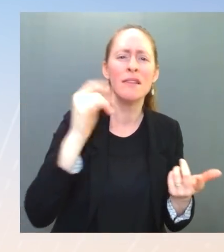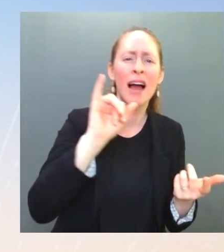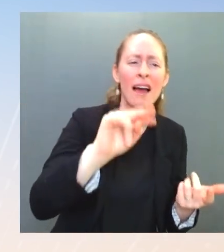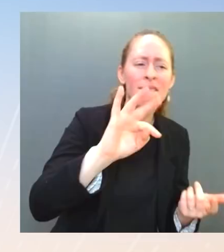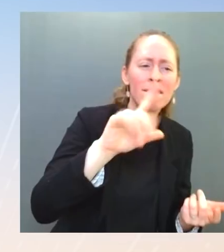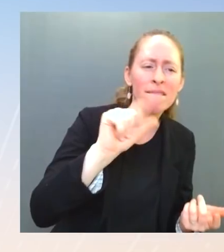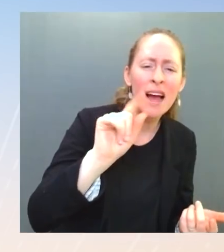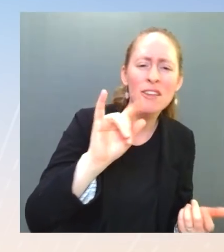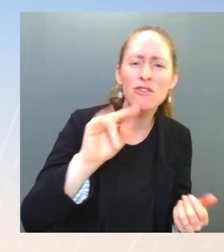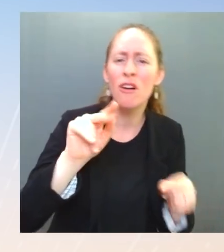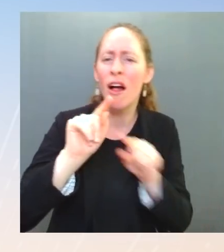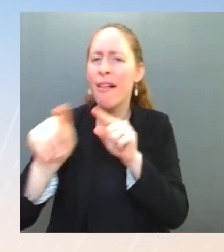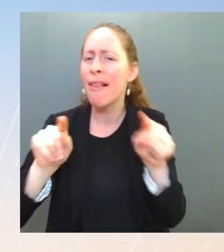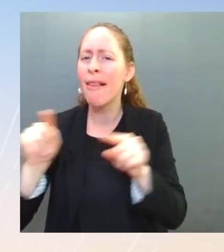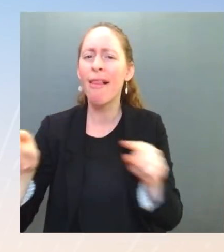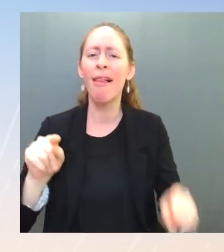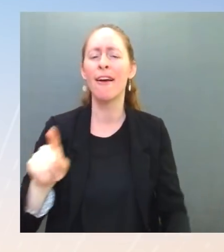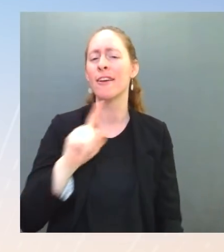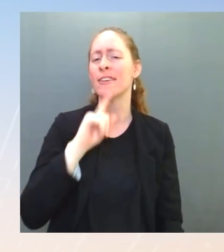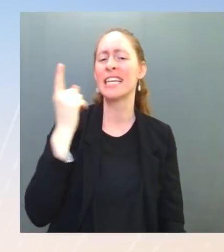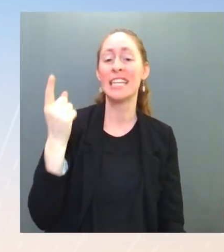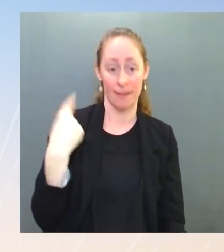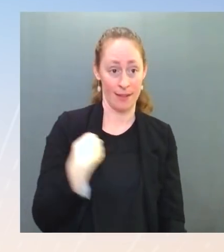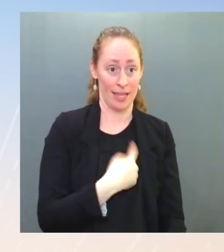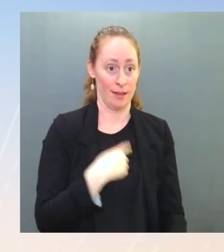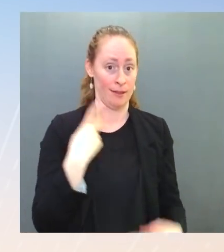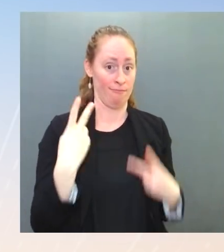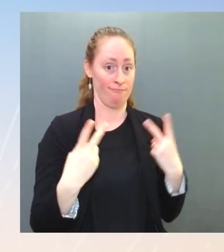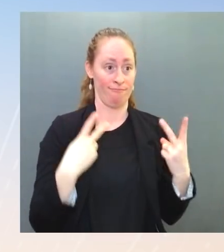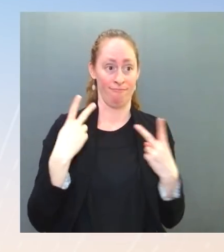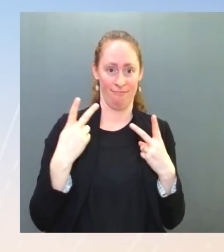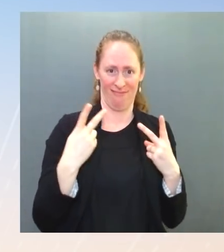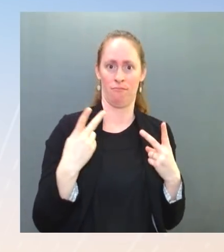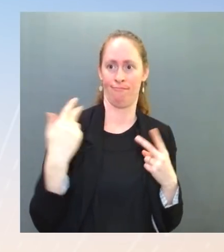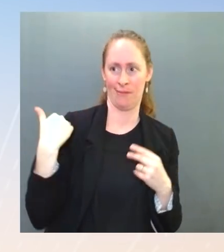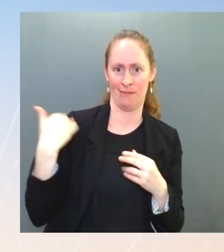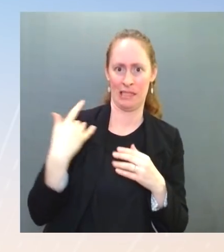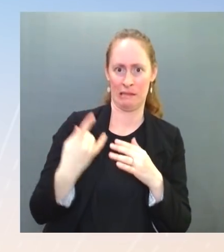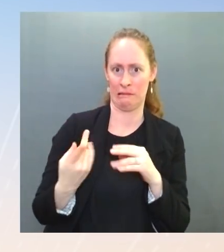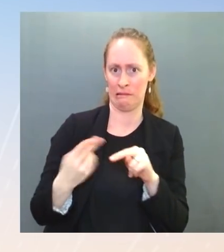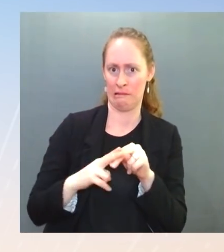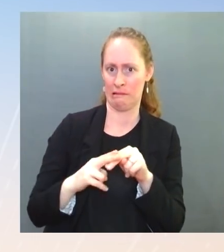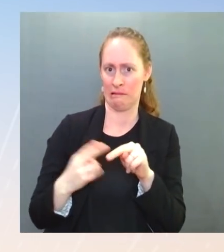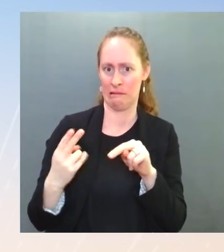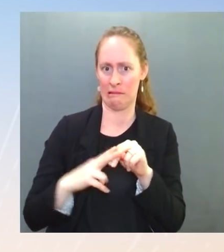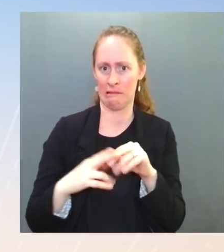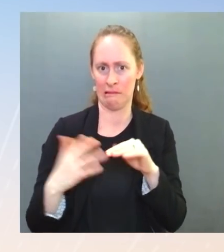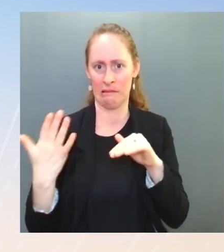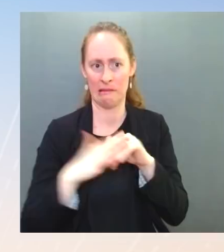to be over the course of this invasion. And just as an example, since President Putin's military build up accelerated in January,